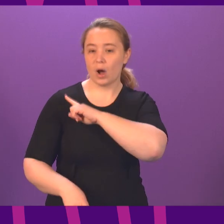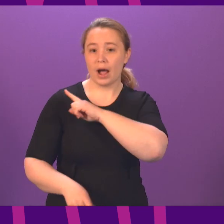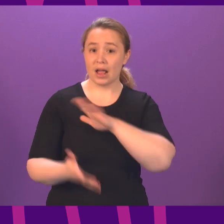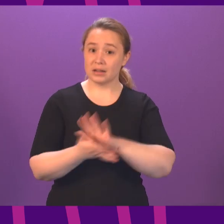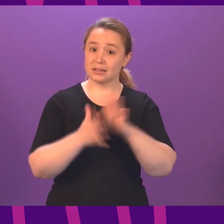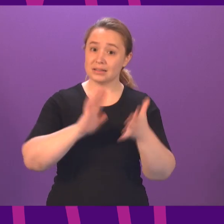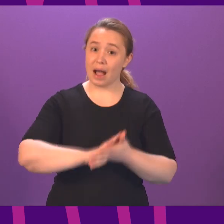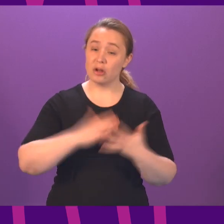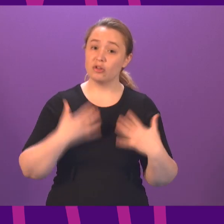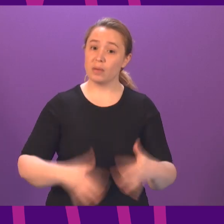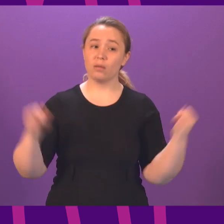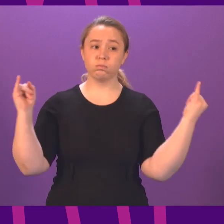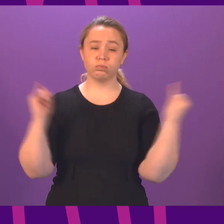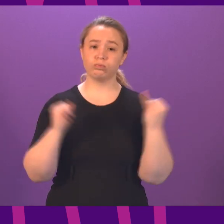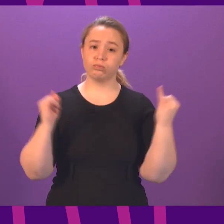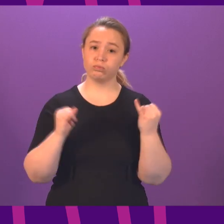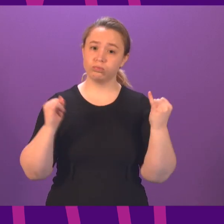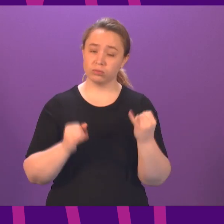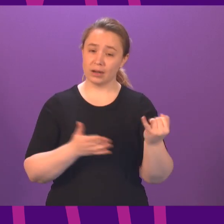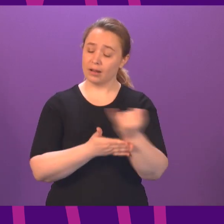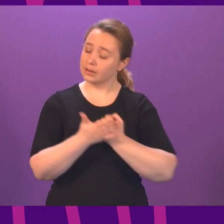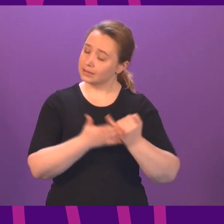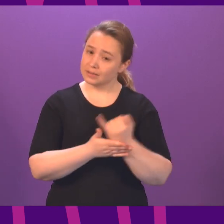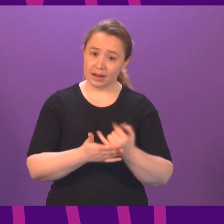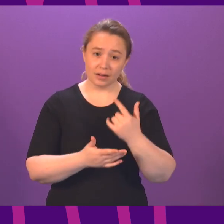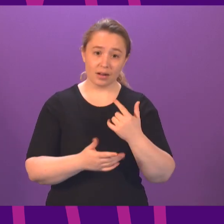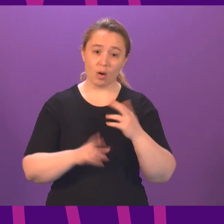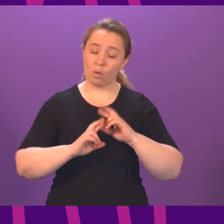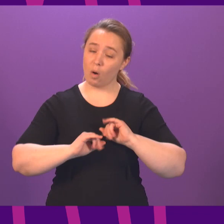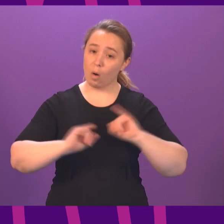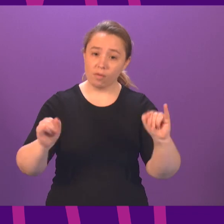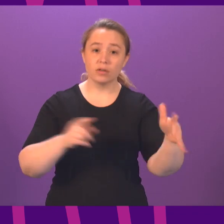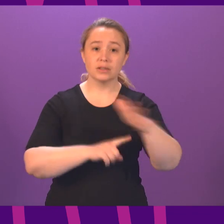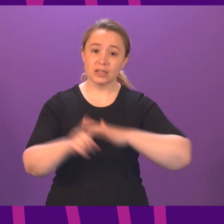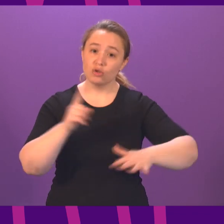has been very severe—frankly, what they have been dealing with is unforgivable.